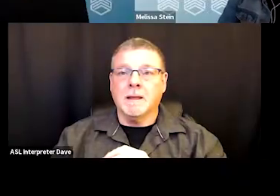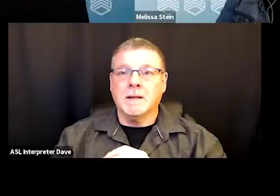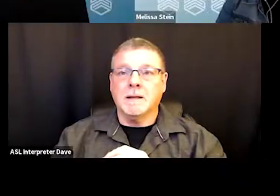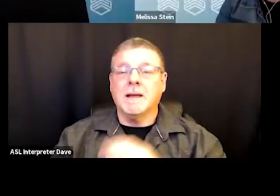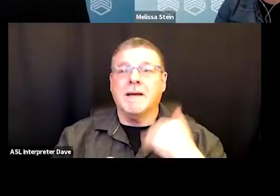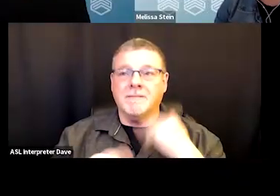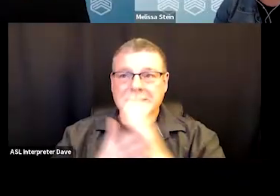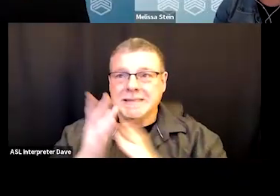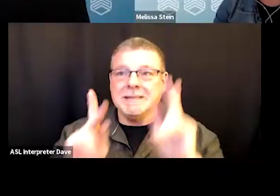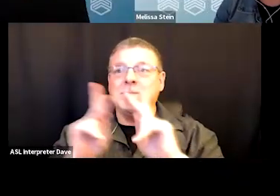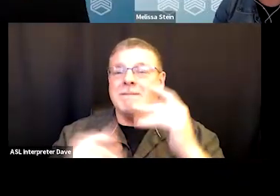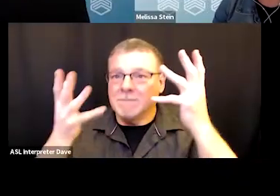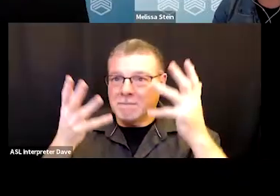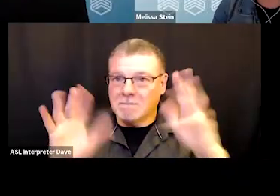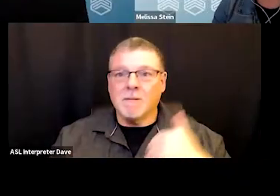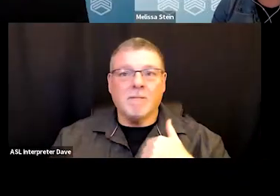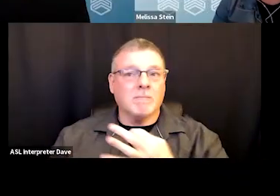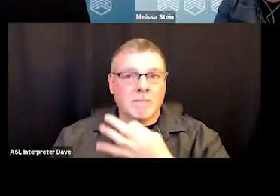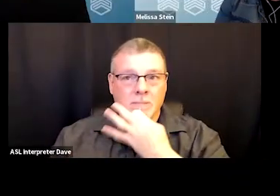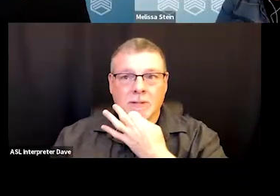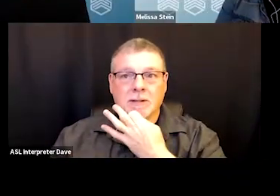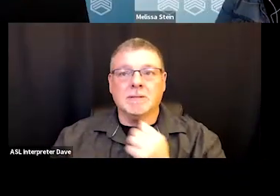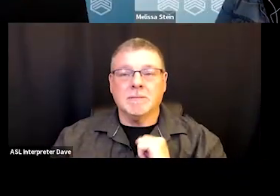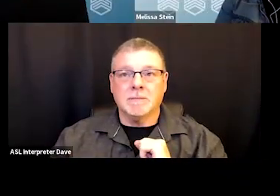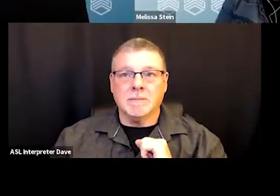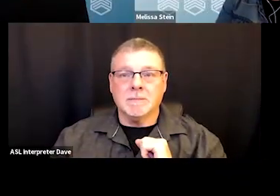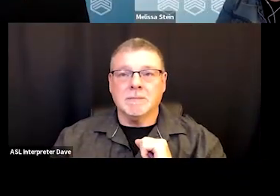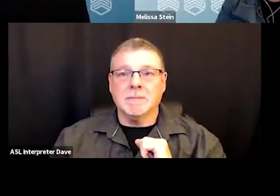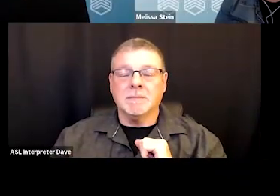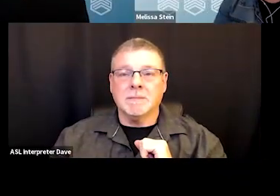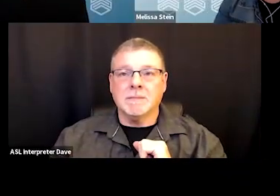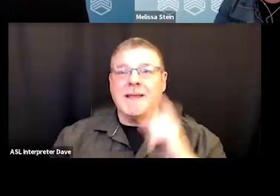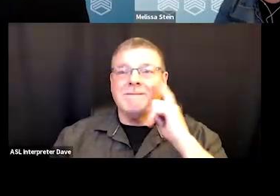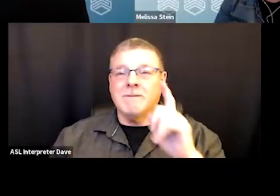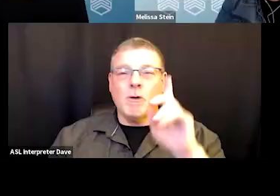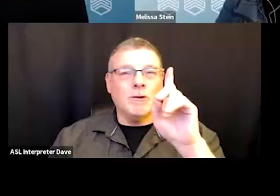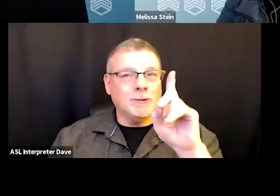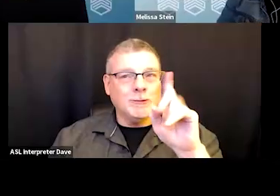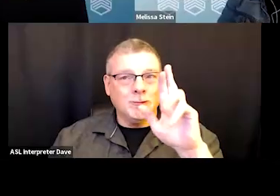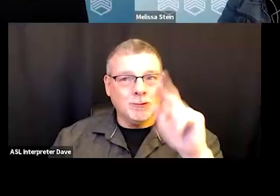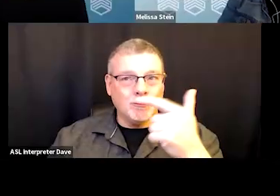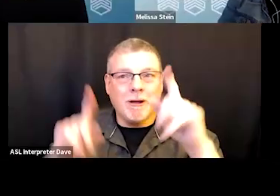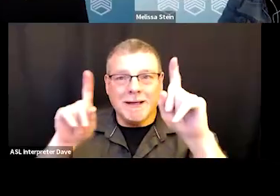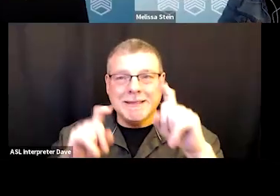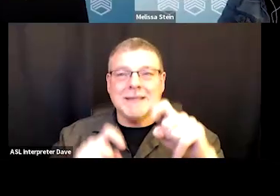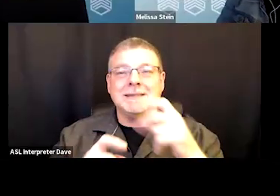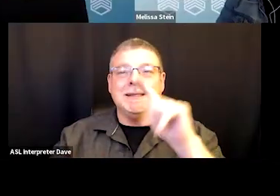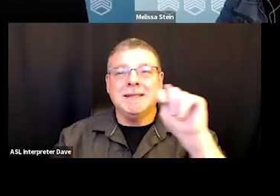with expertise in toxicology and drug testing. So, thank you very much for chiming in here.